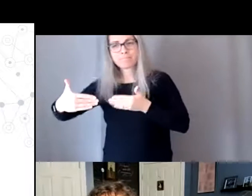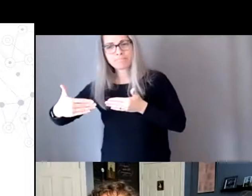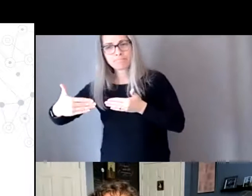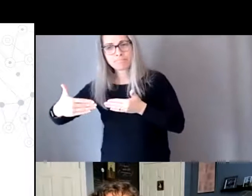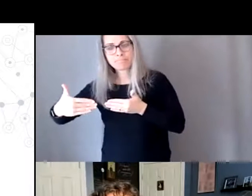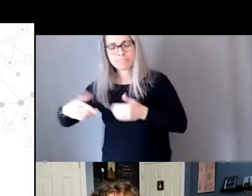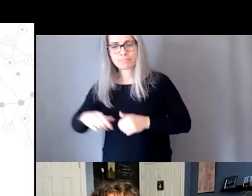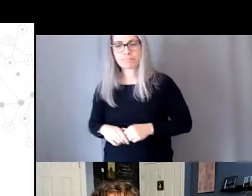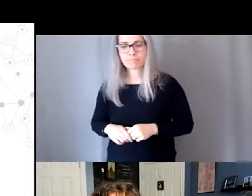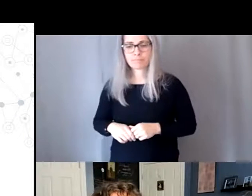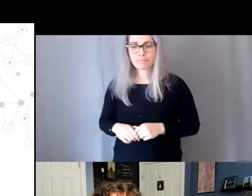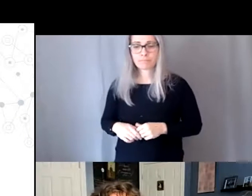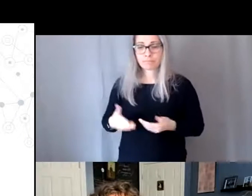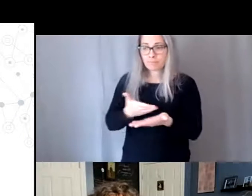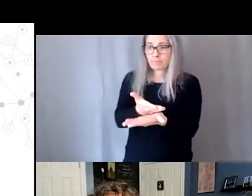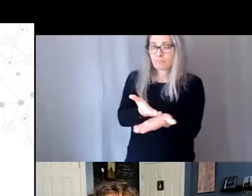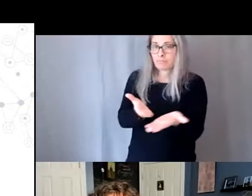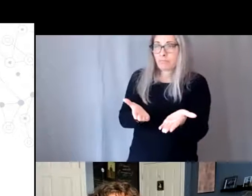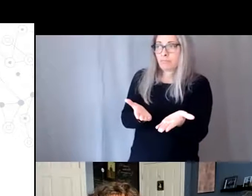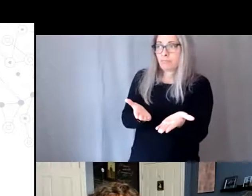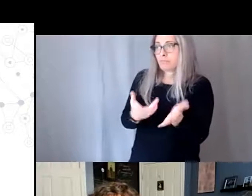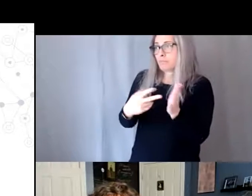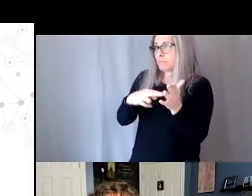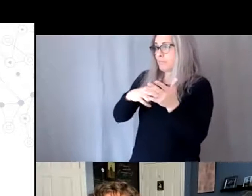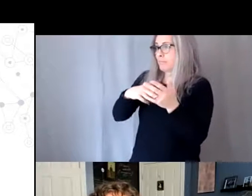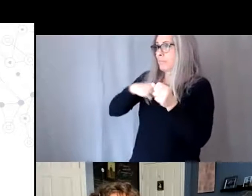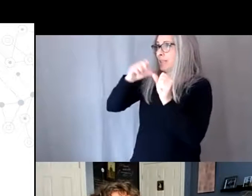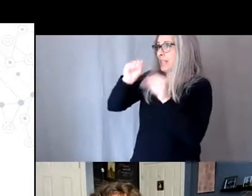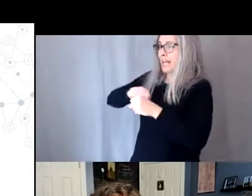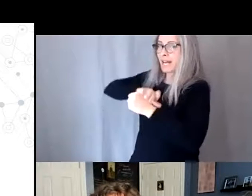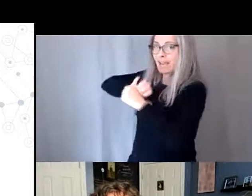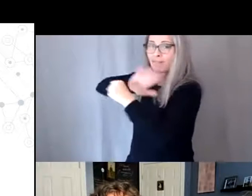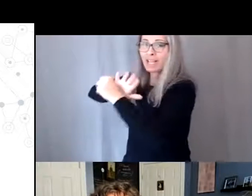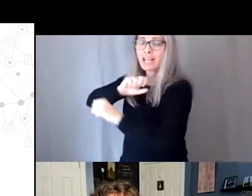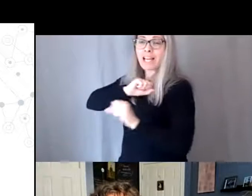in their freedom to self-advocate lest they upset